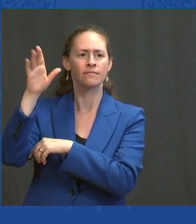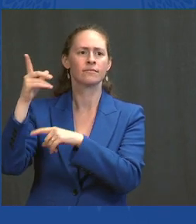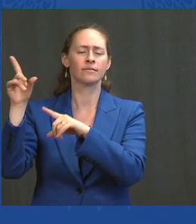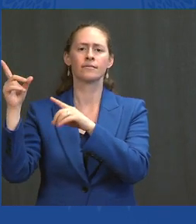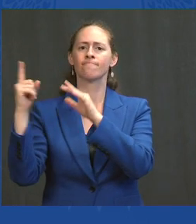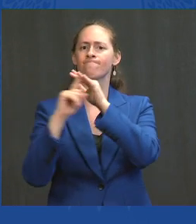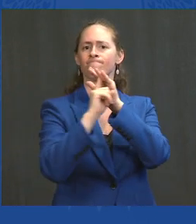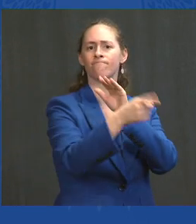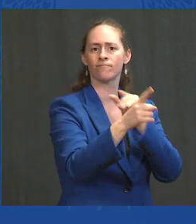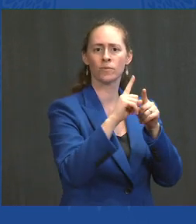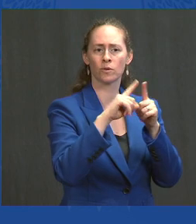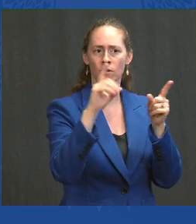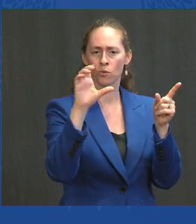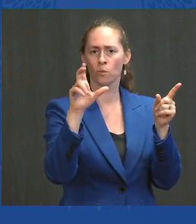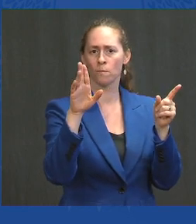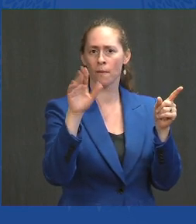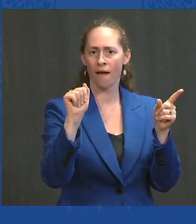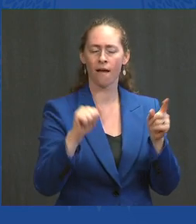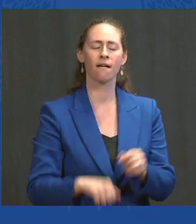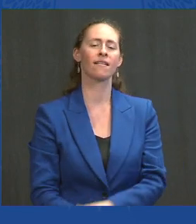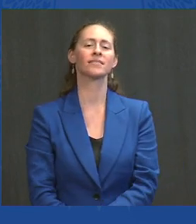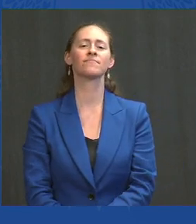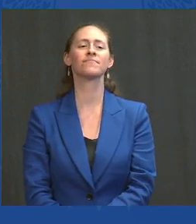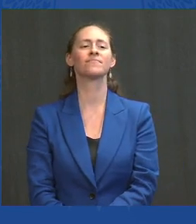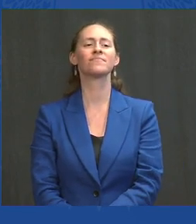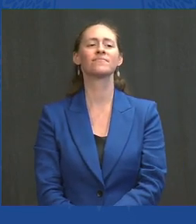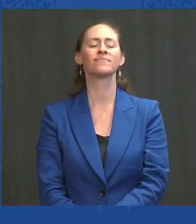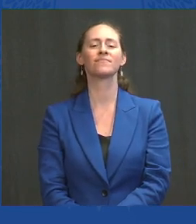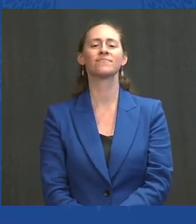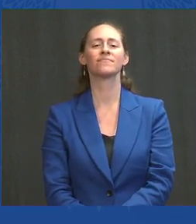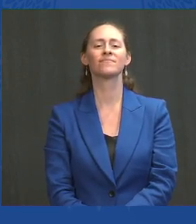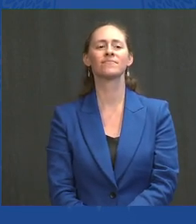My mother built her philosophy of personal strength,